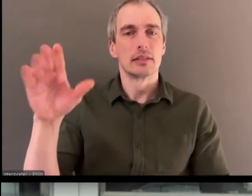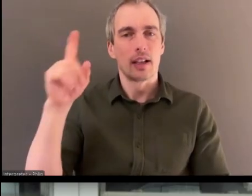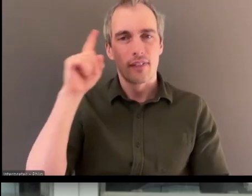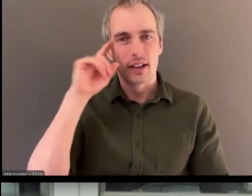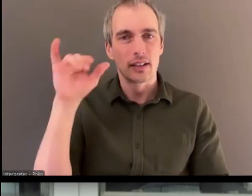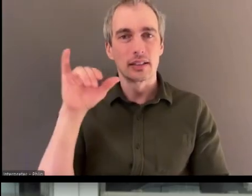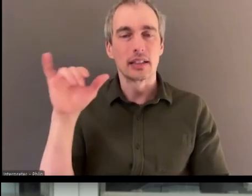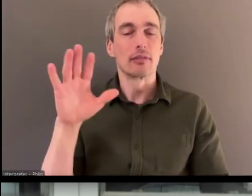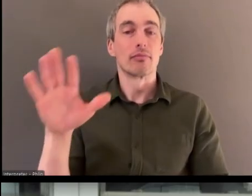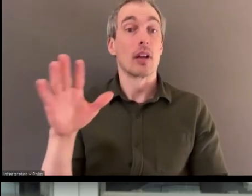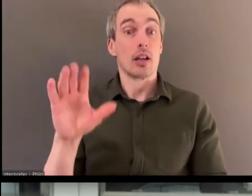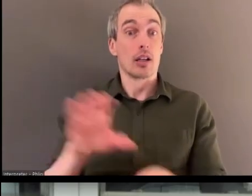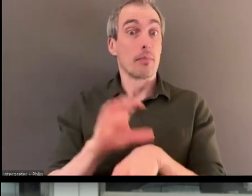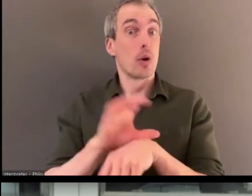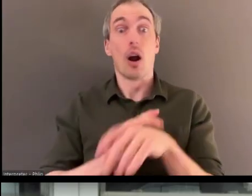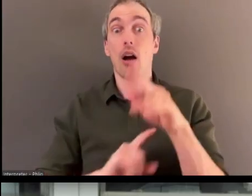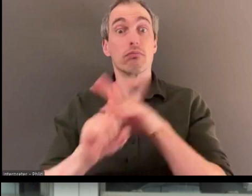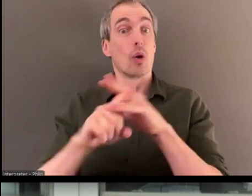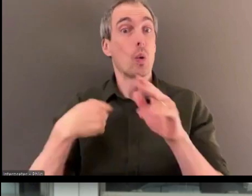to do some cool things with all this processing power.